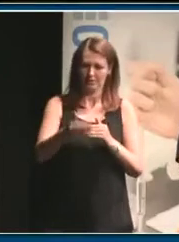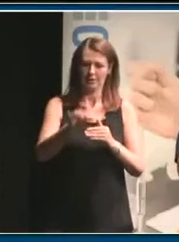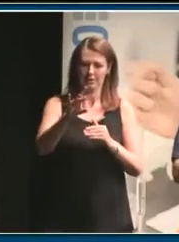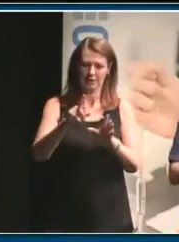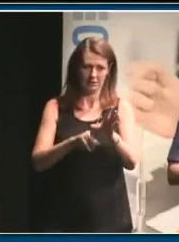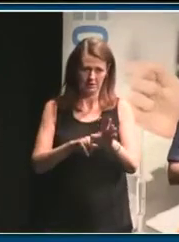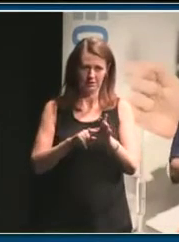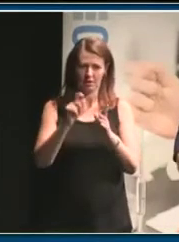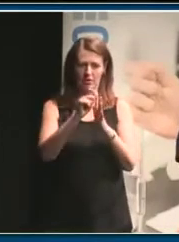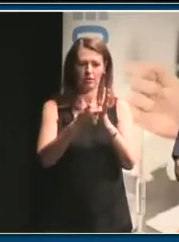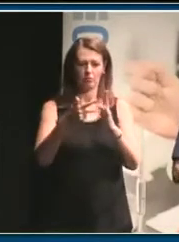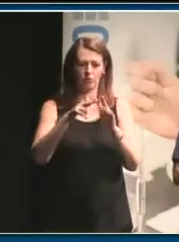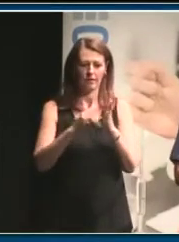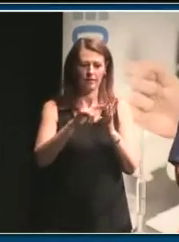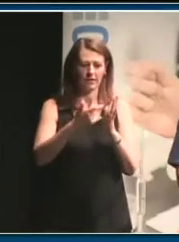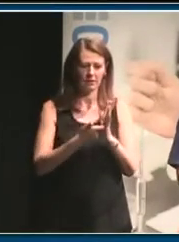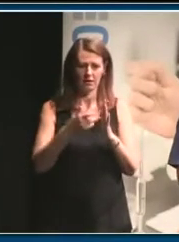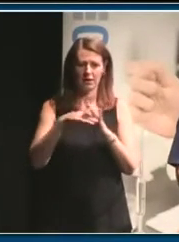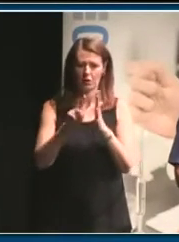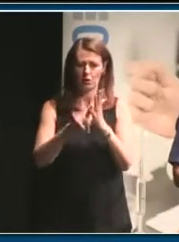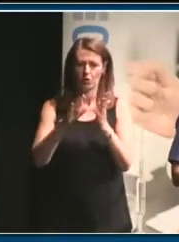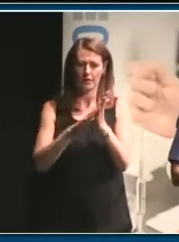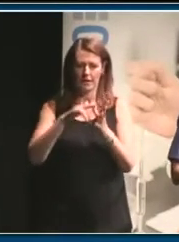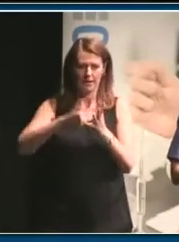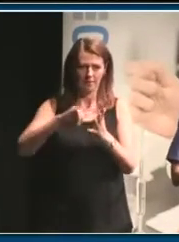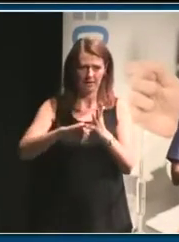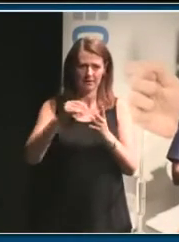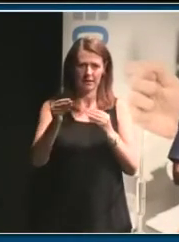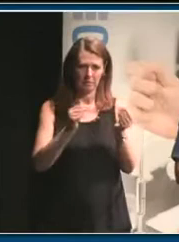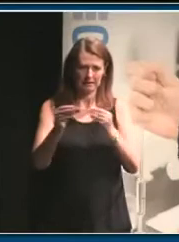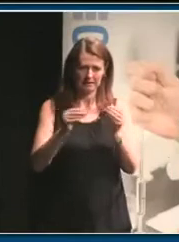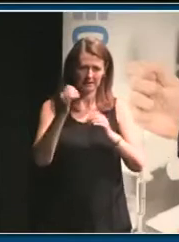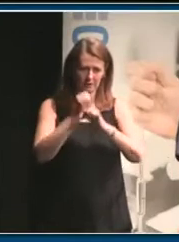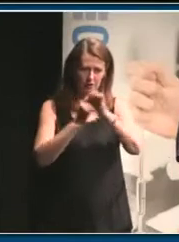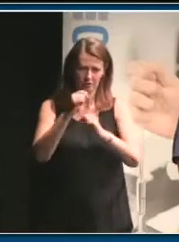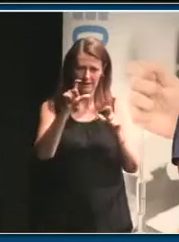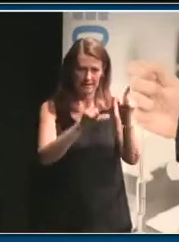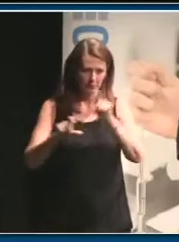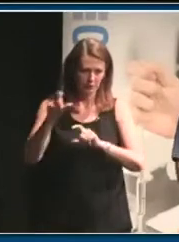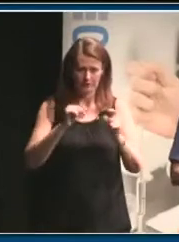as a professor in the UMass system in plastics engineering and chemistry thinking about teaching